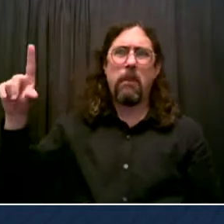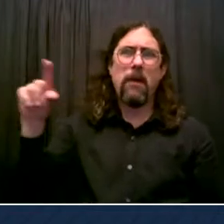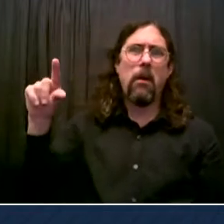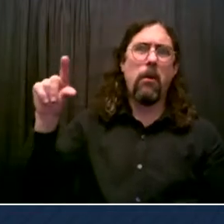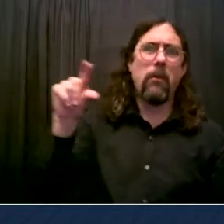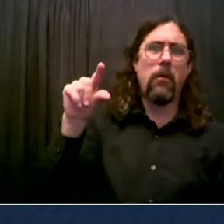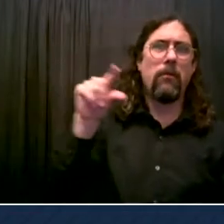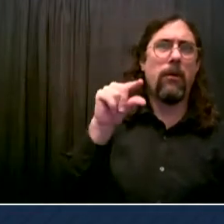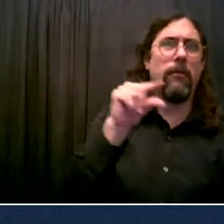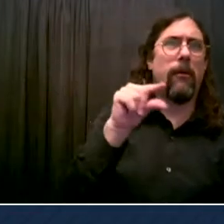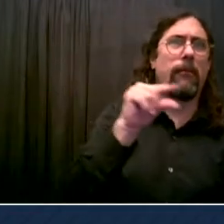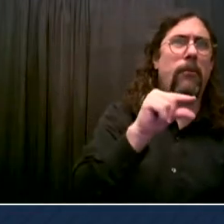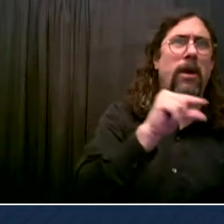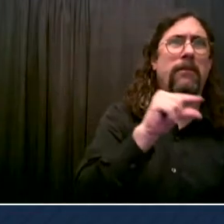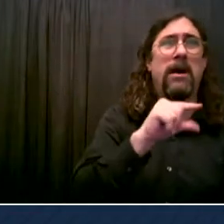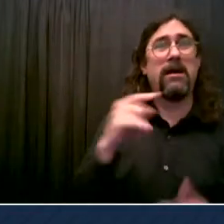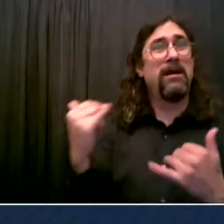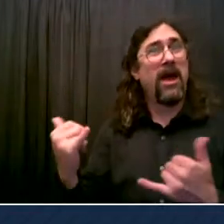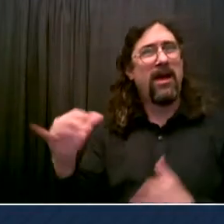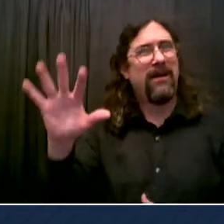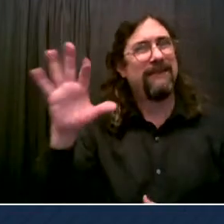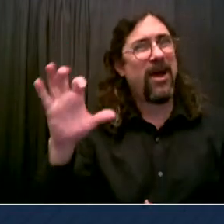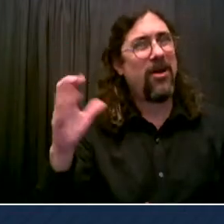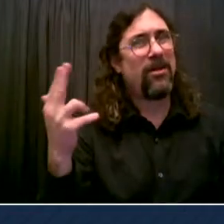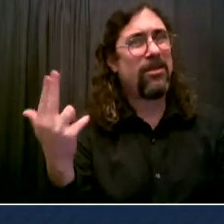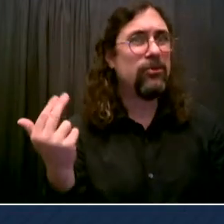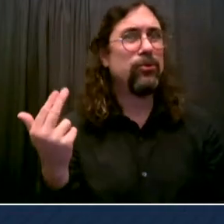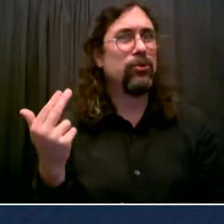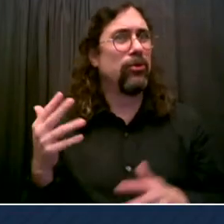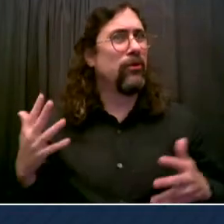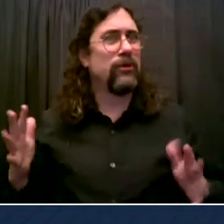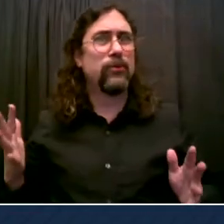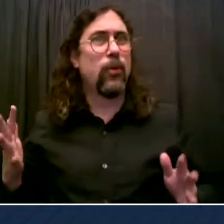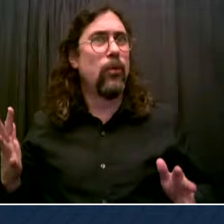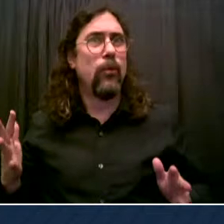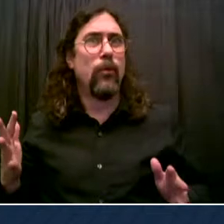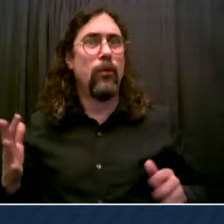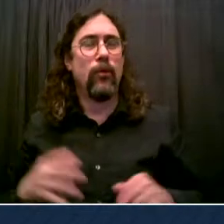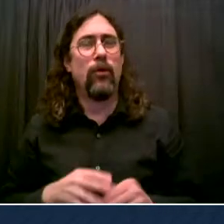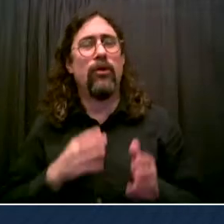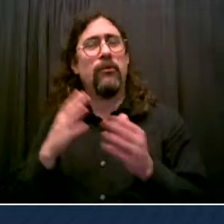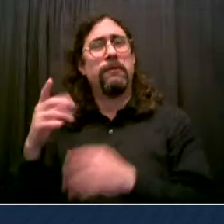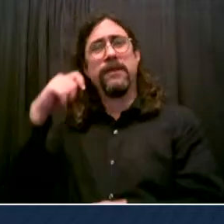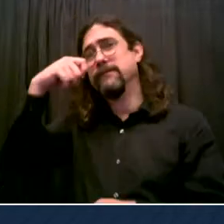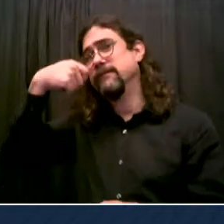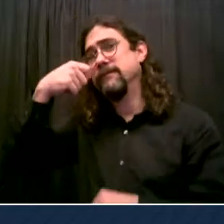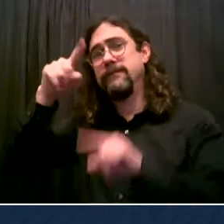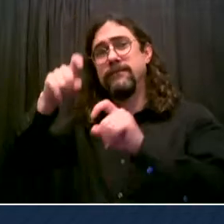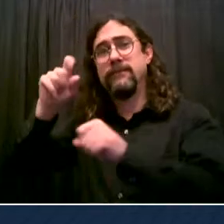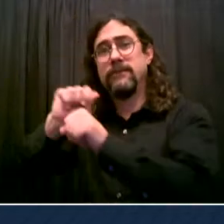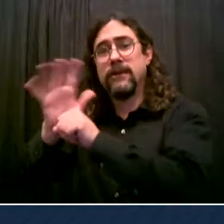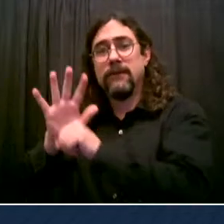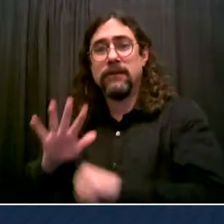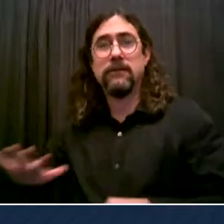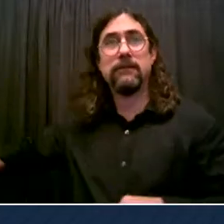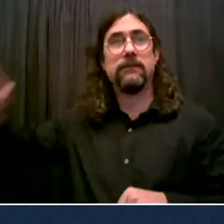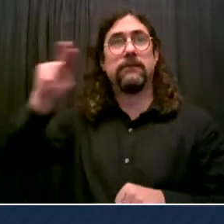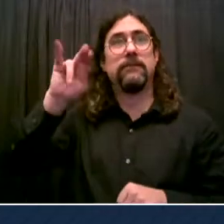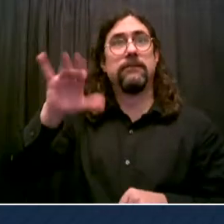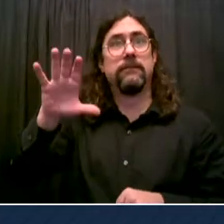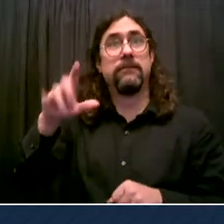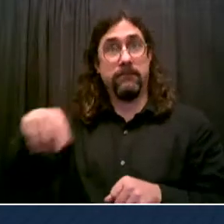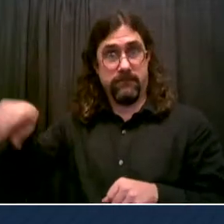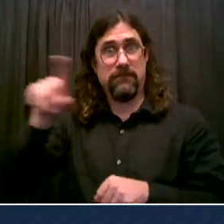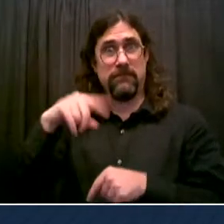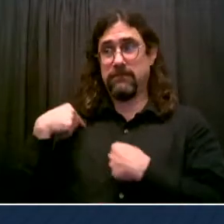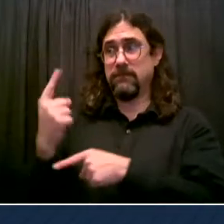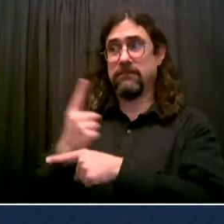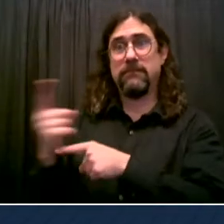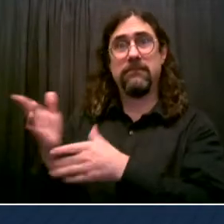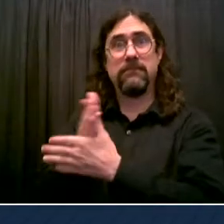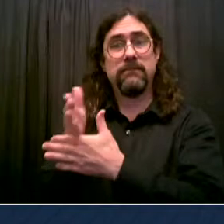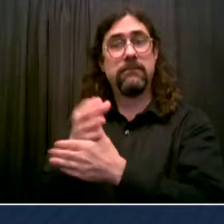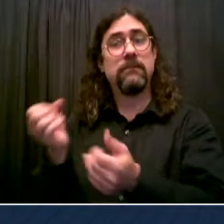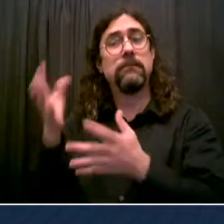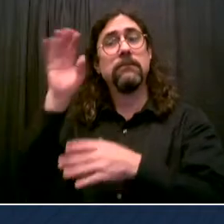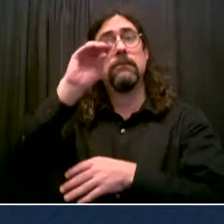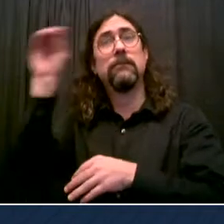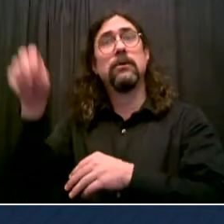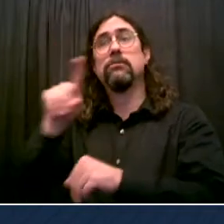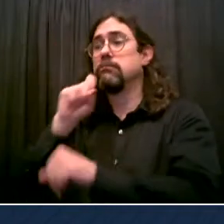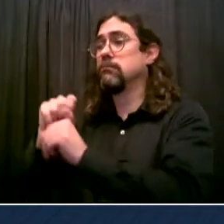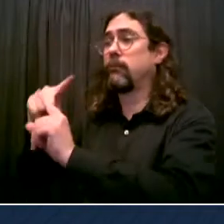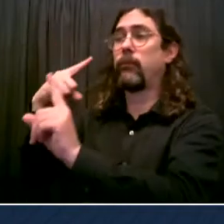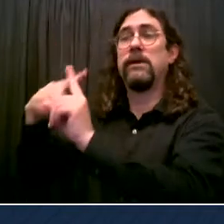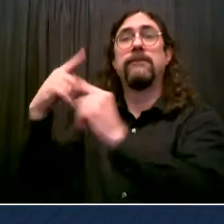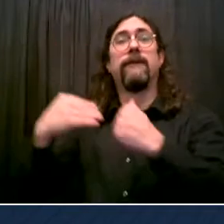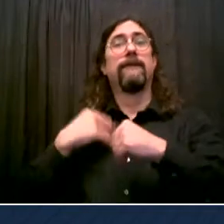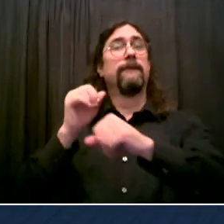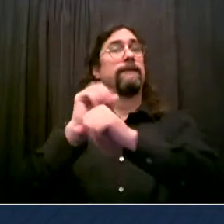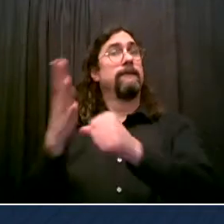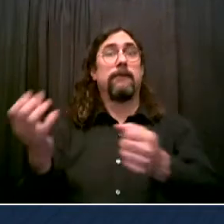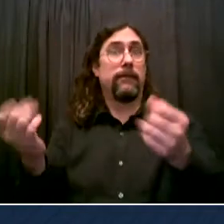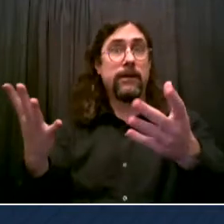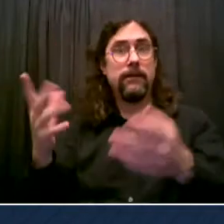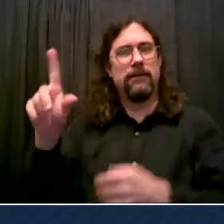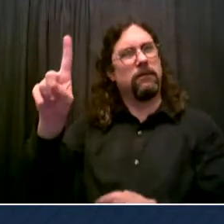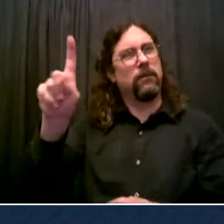DAY AVERAGE. AGAIN, GREAT NEWS.